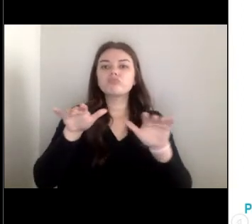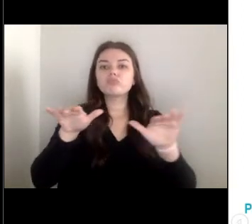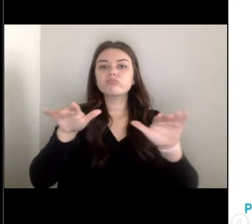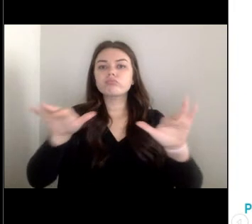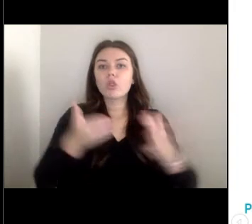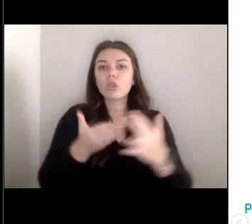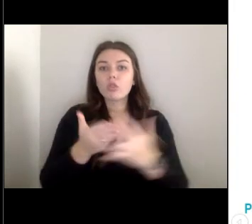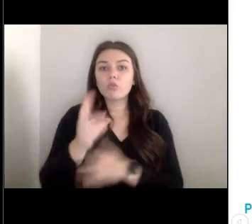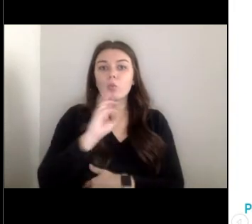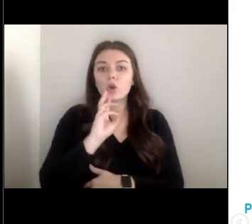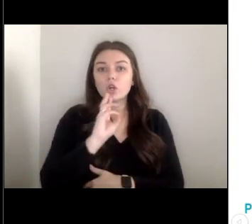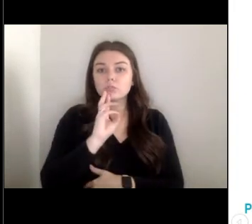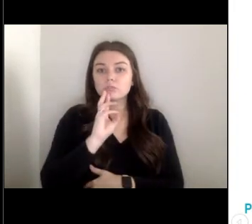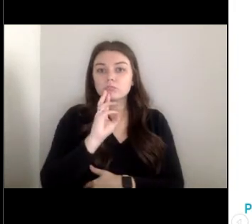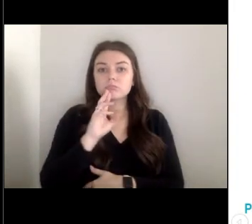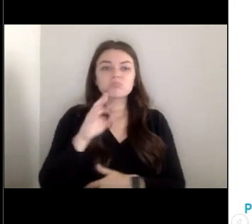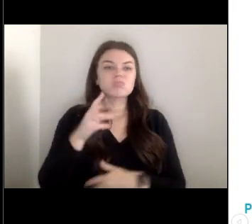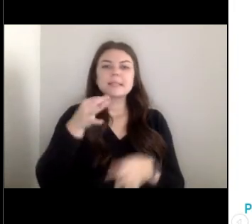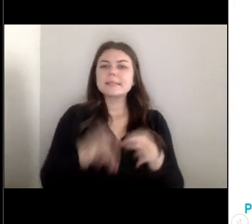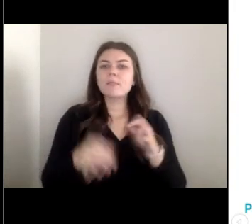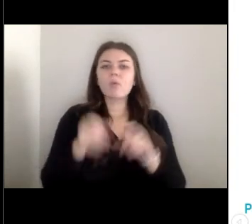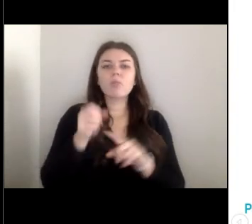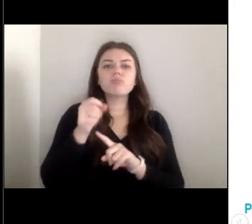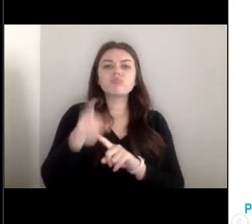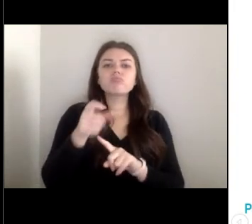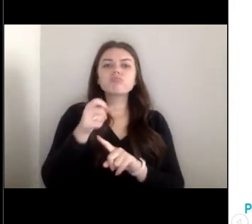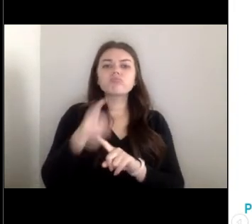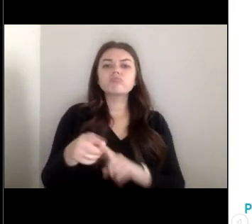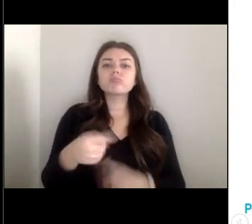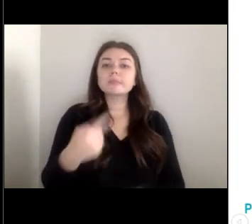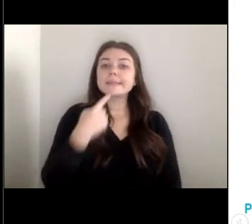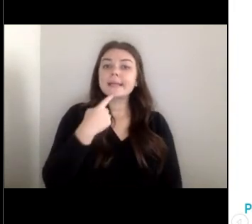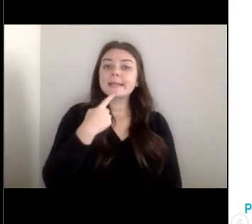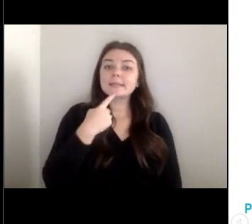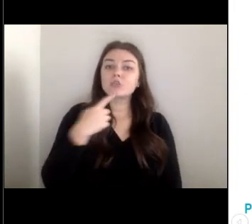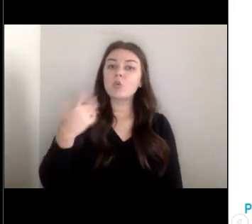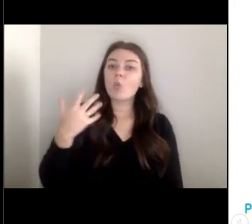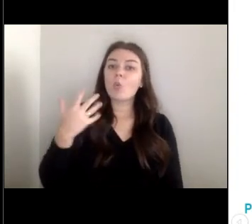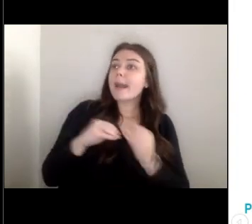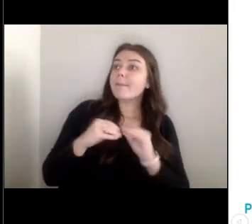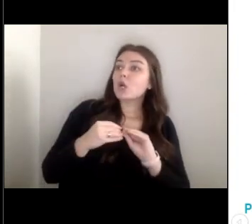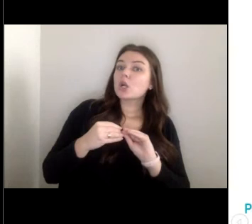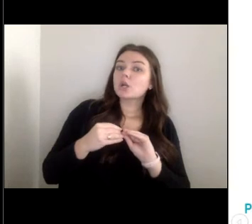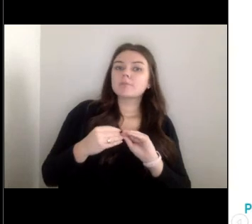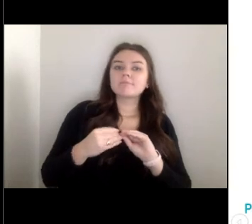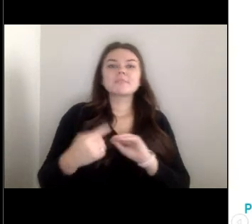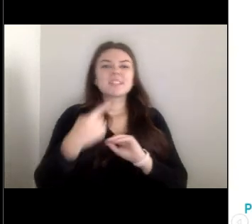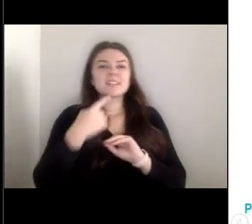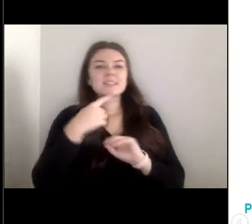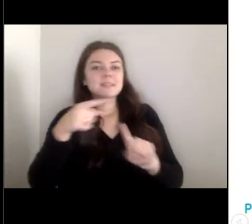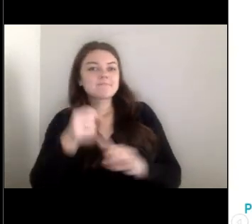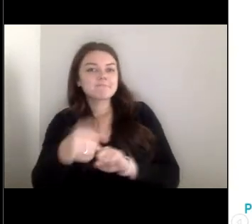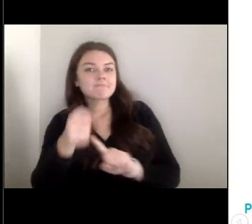It's just a simple little signal that says what number he is, so it says, "I'm tag 123."